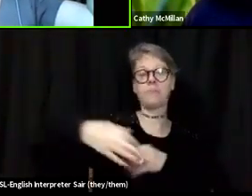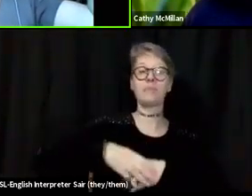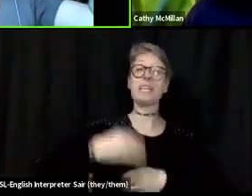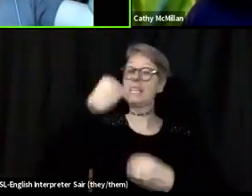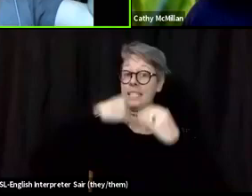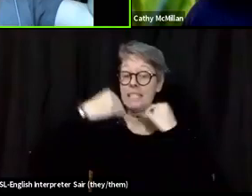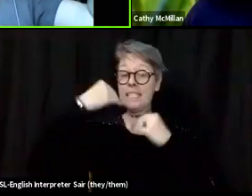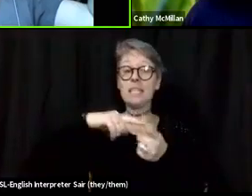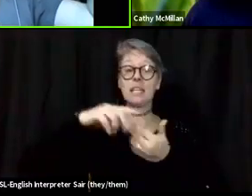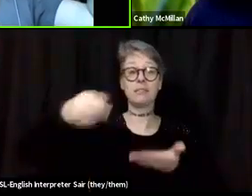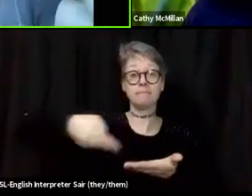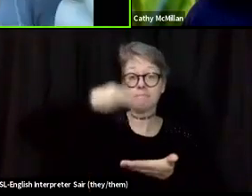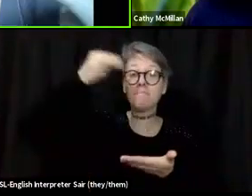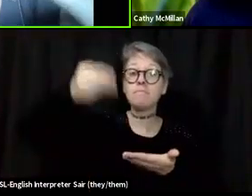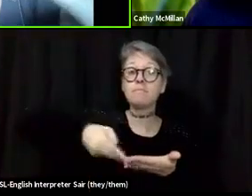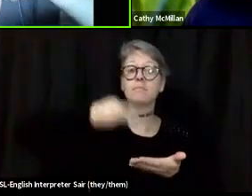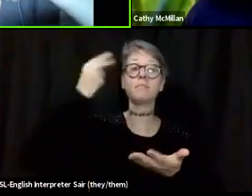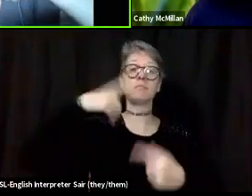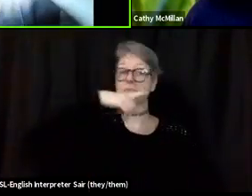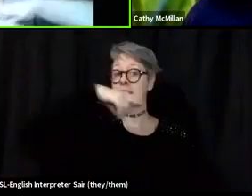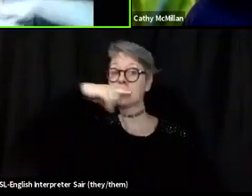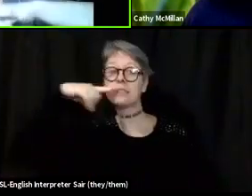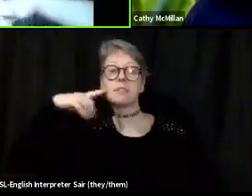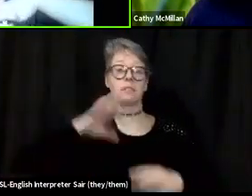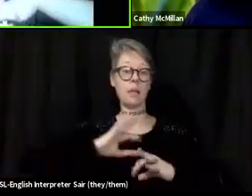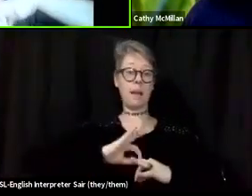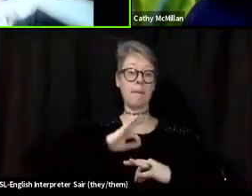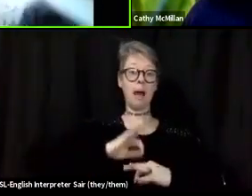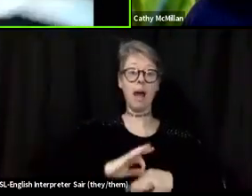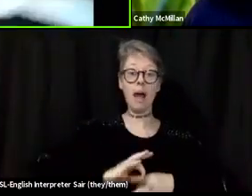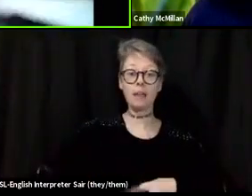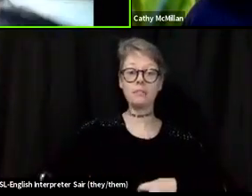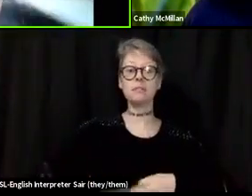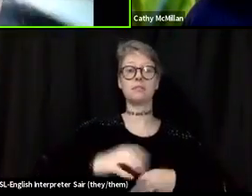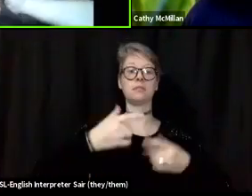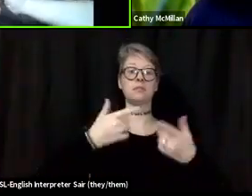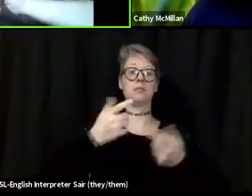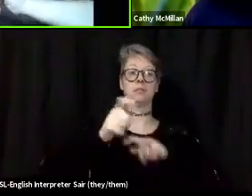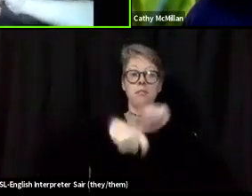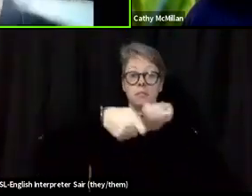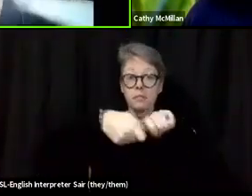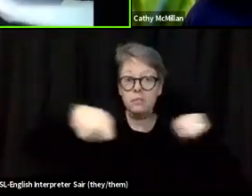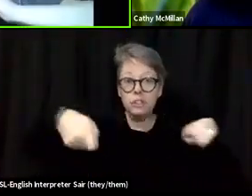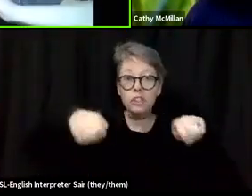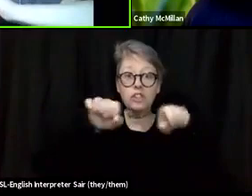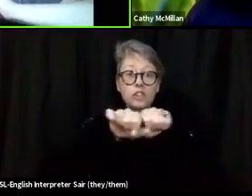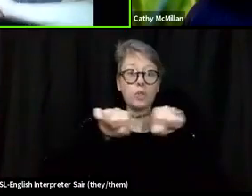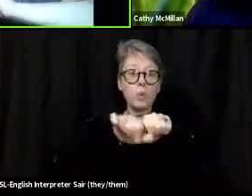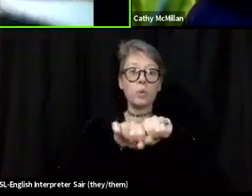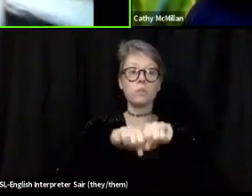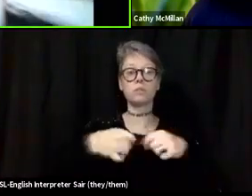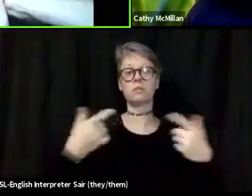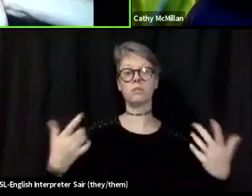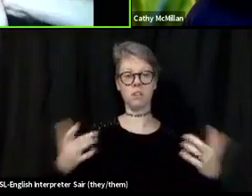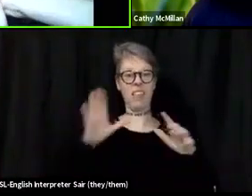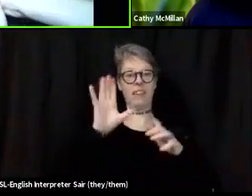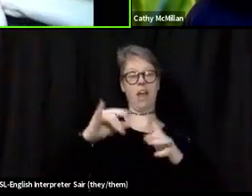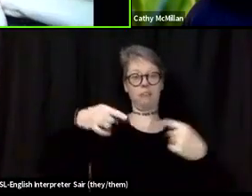before fork feeding yourself. Putting on clothes, tying up on clothes, tying up your buttons. ns are doing